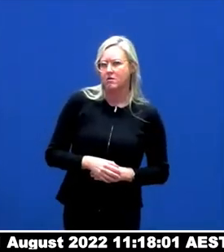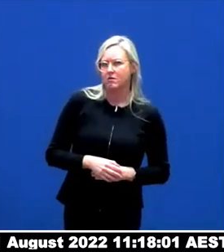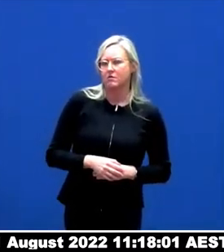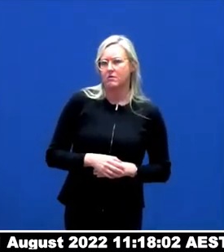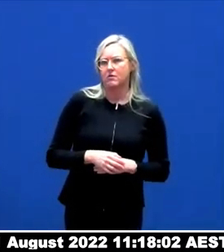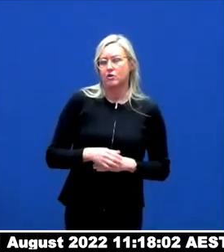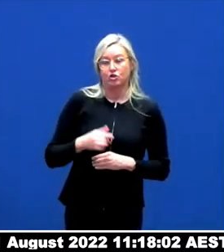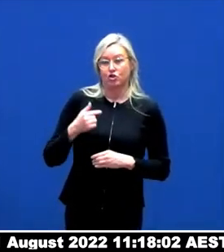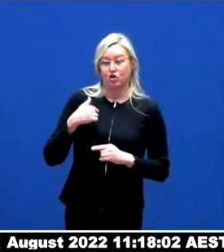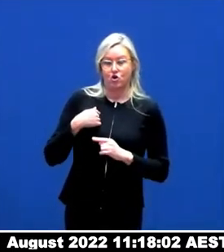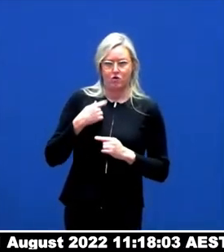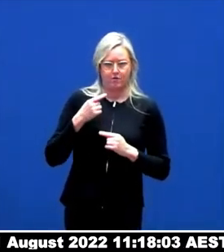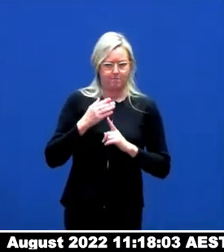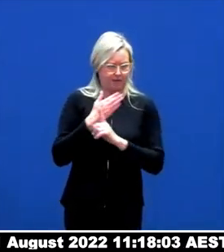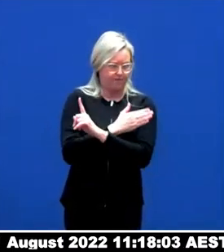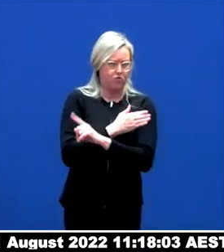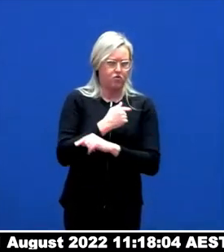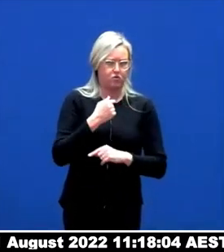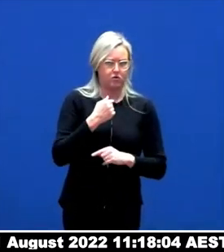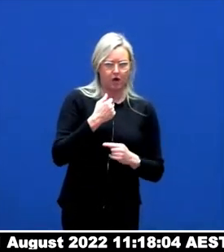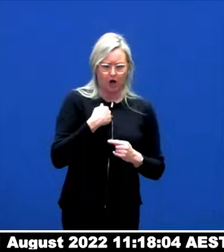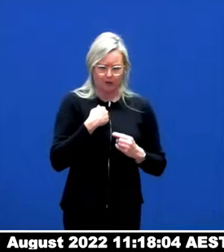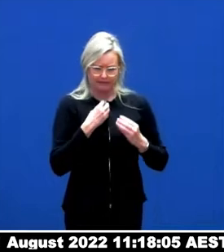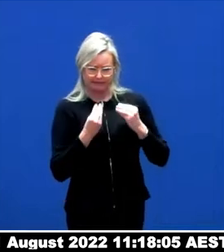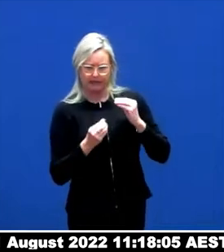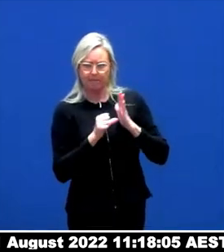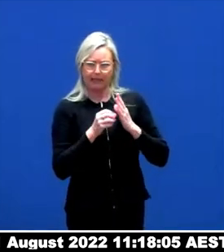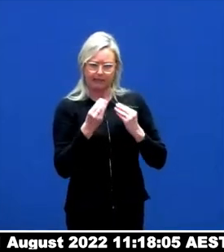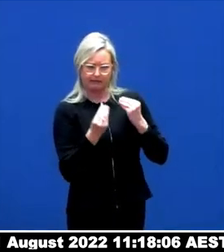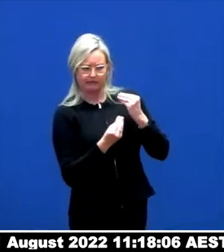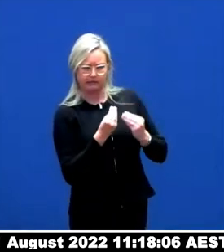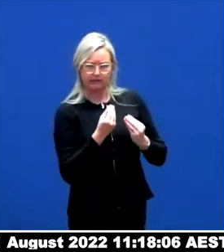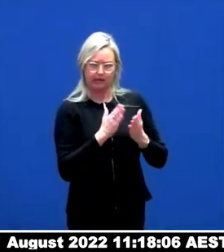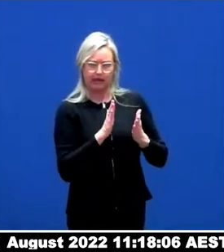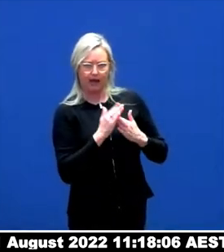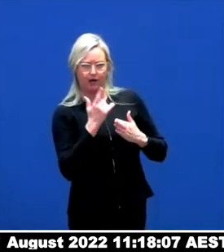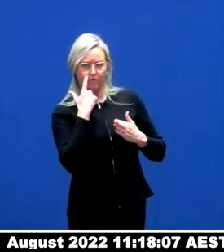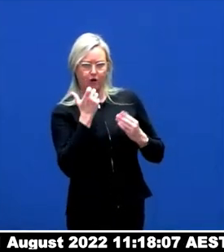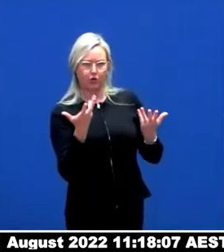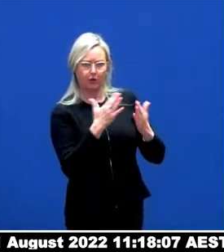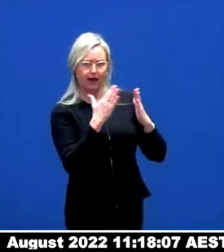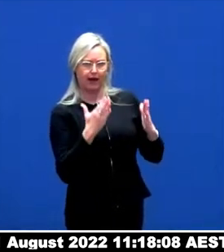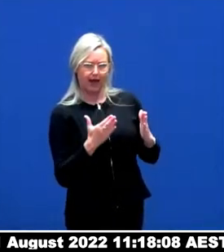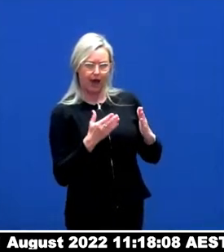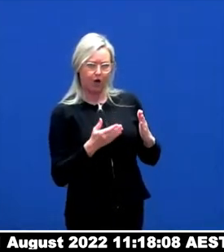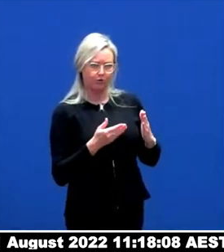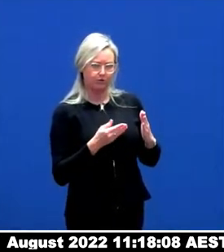difficult to afford a place, as well as finding income to support myself, and that